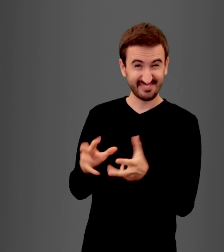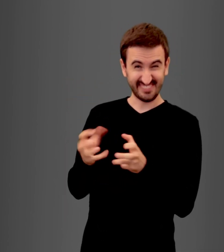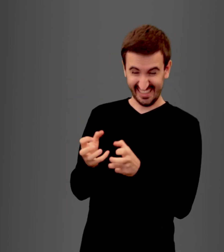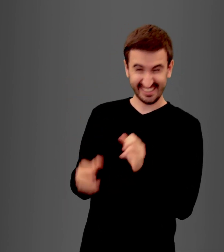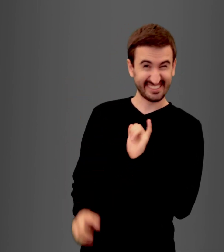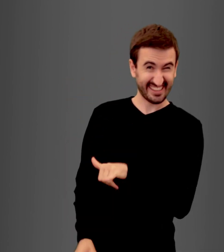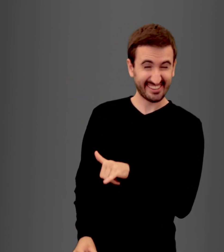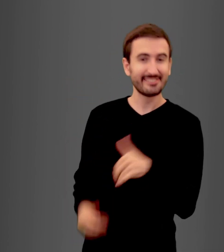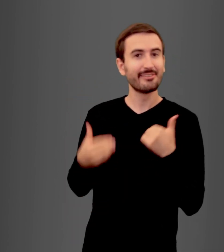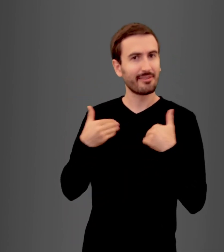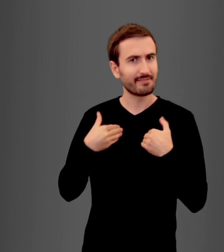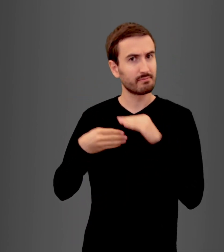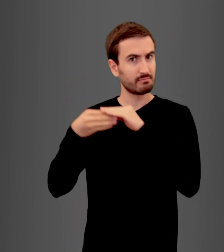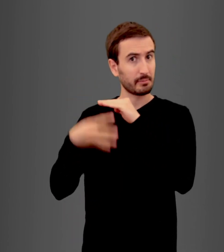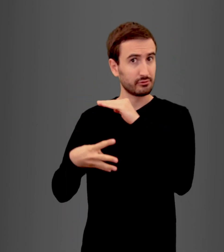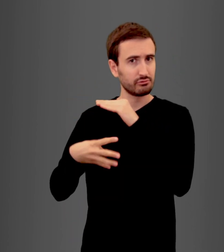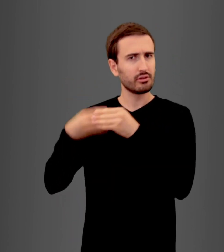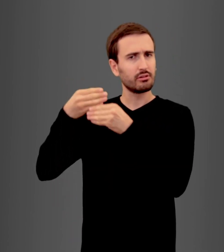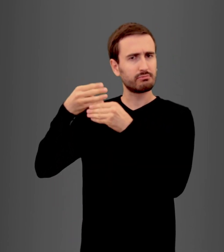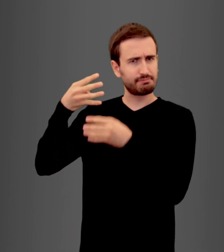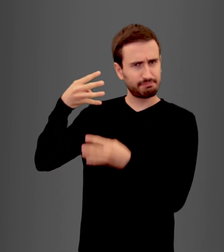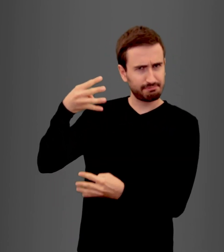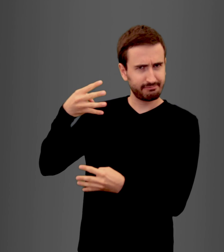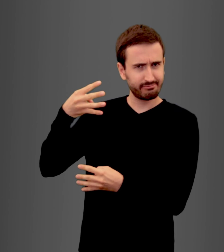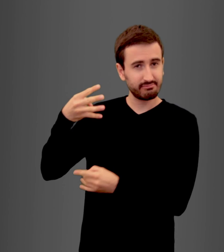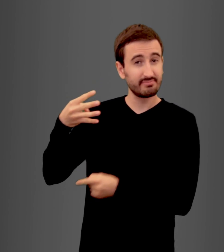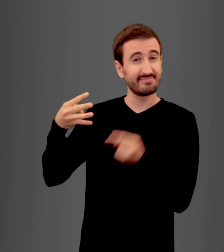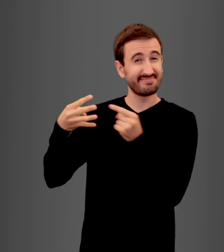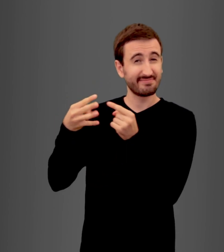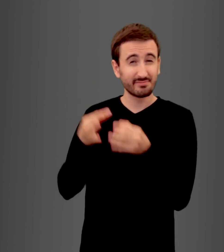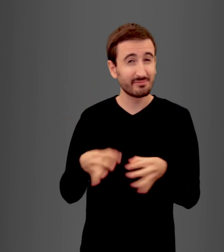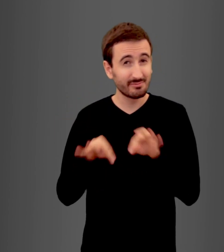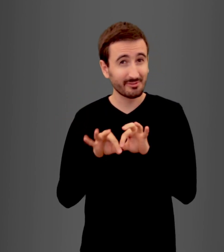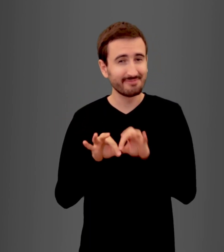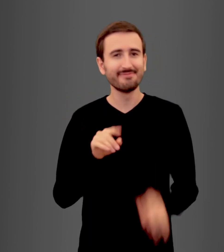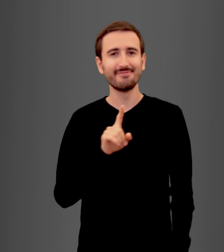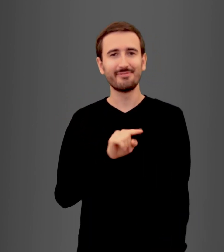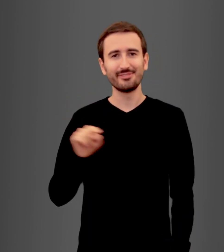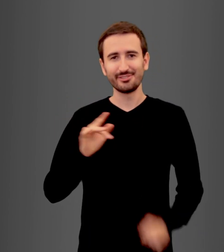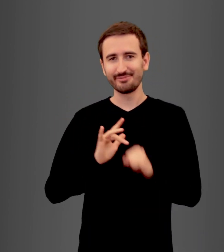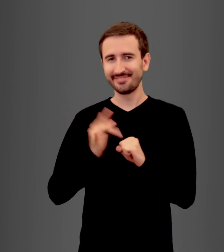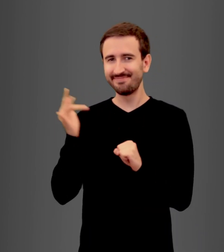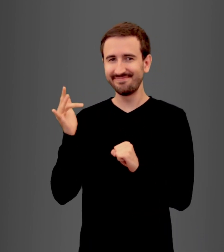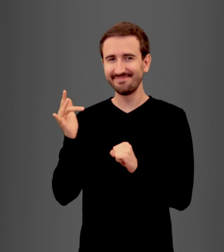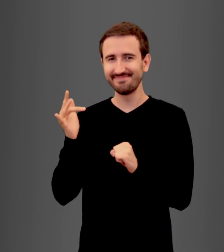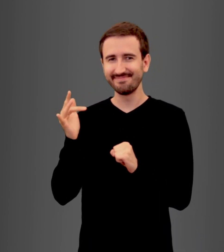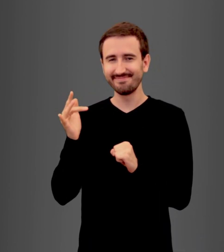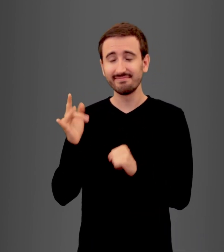A color center possesses many properties, with photoluminescence being an important one.